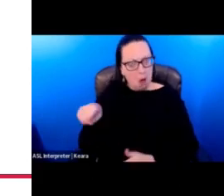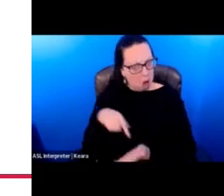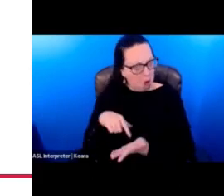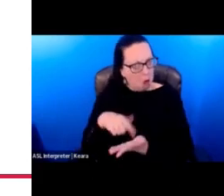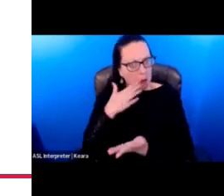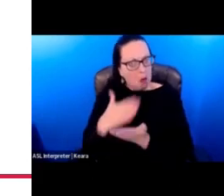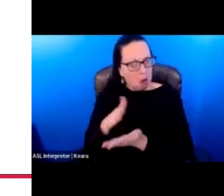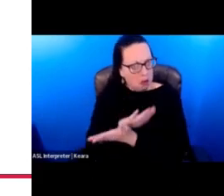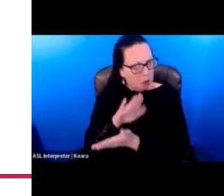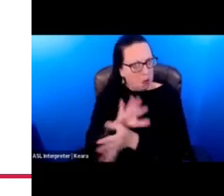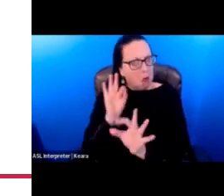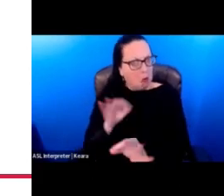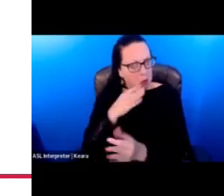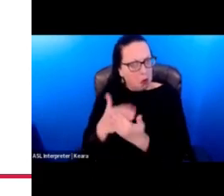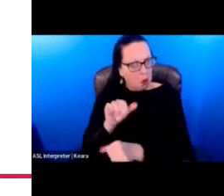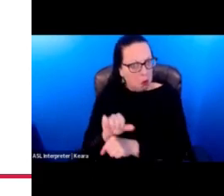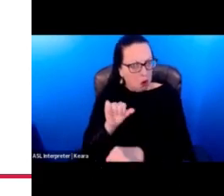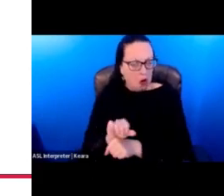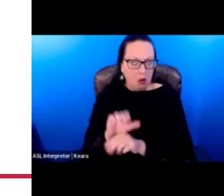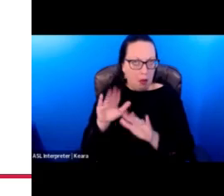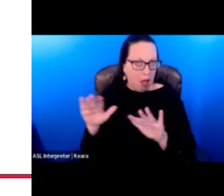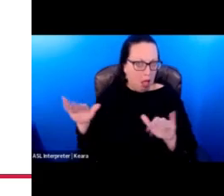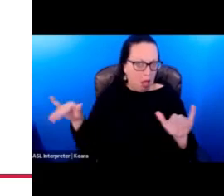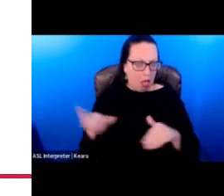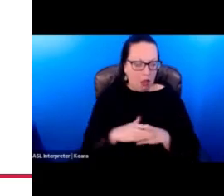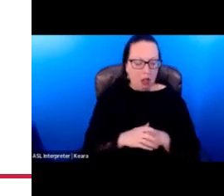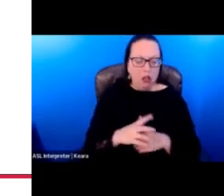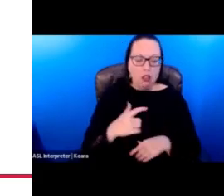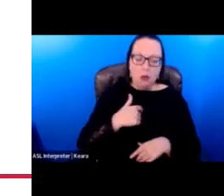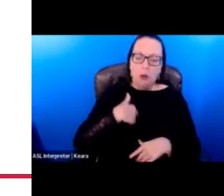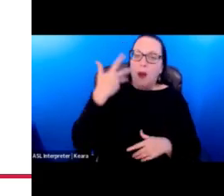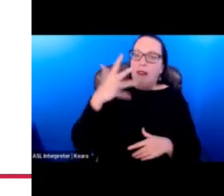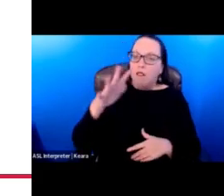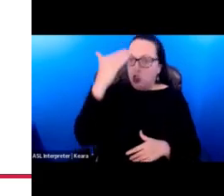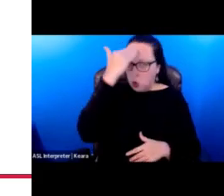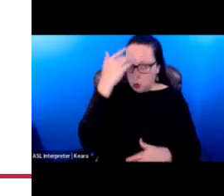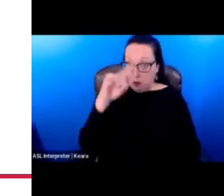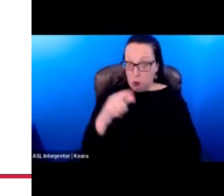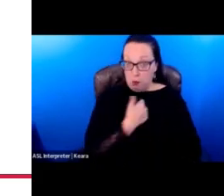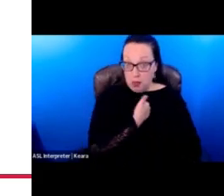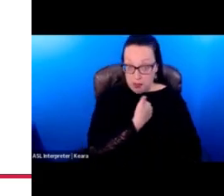know, blah, blah, blah. And, you know, so I knew for me that, you